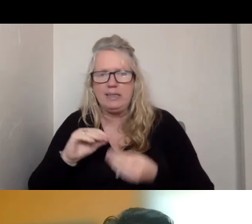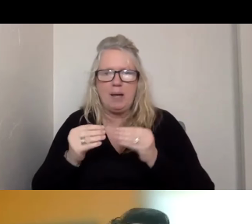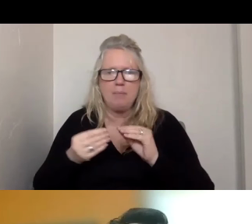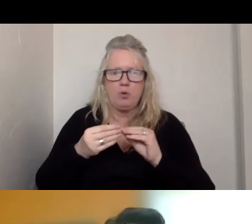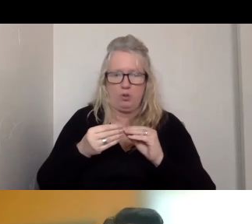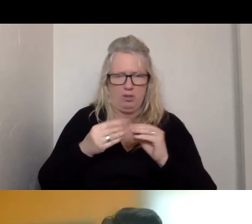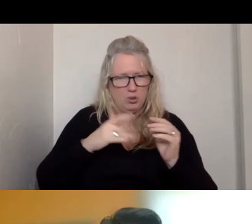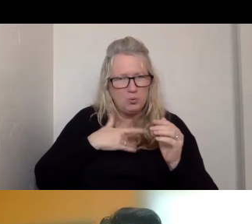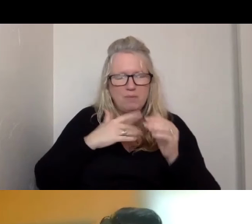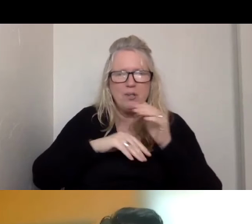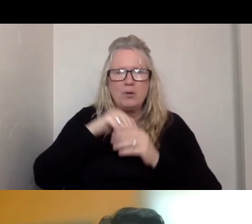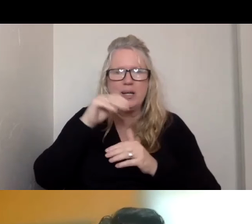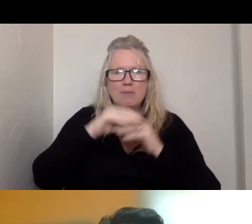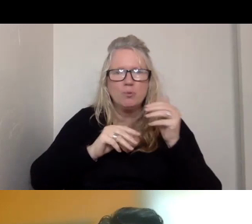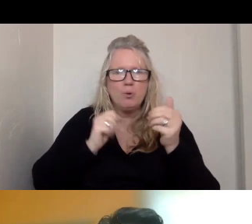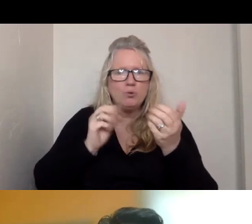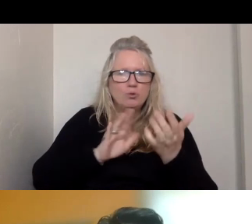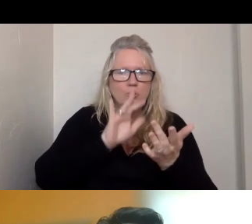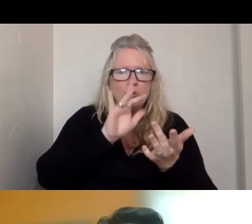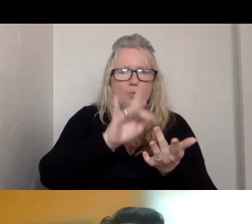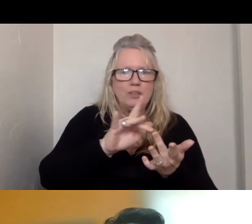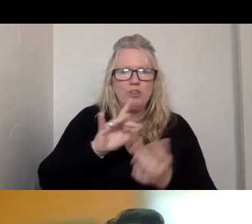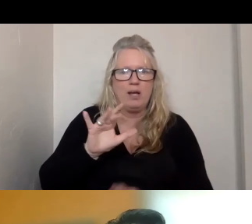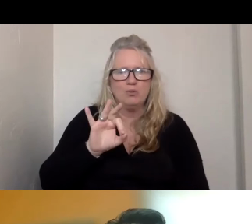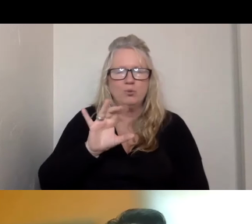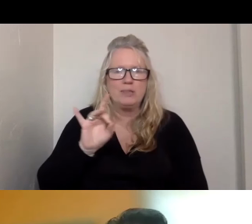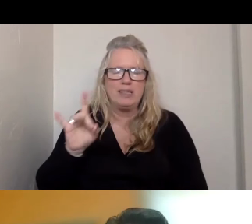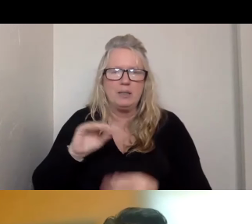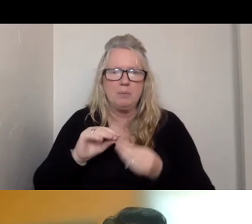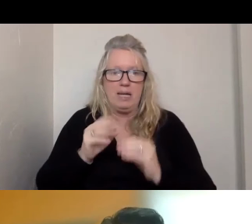COMFORTABLE REACHING OUT TO 988 AND IF WE DO, HOW DO WE SPEAK ABOUT